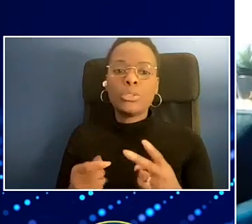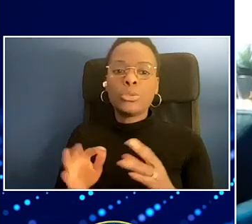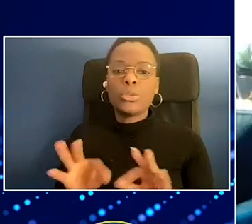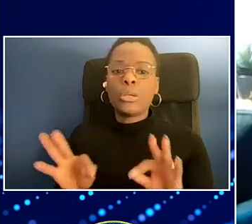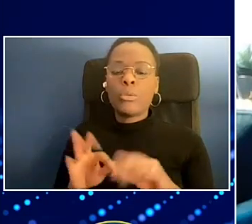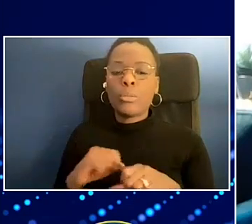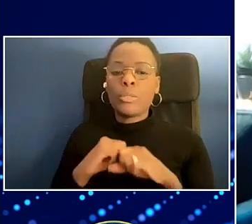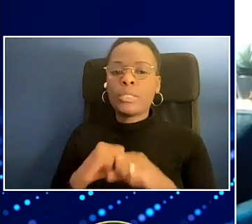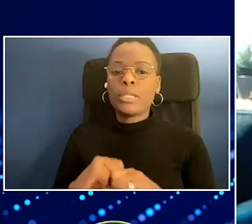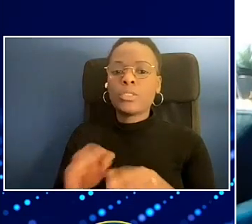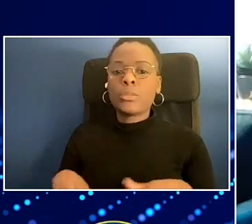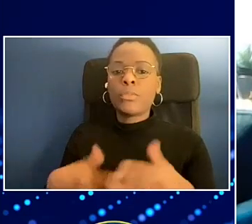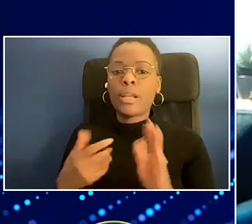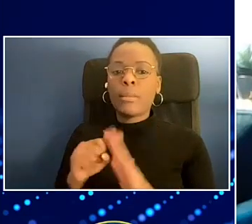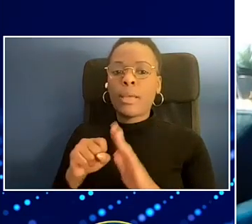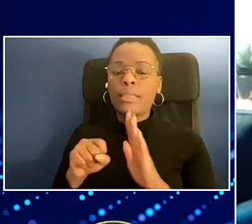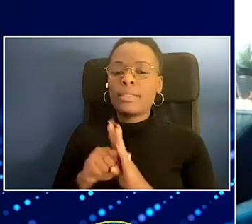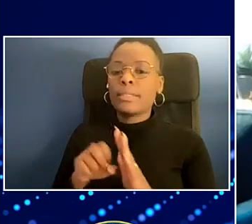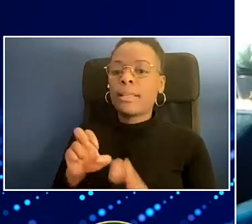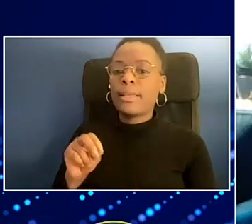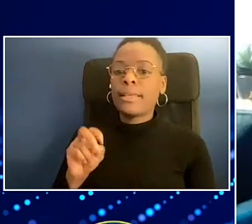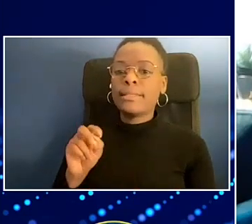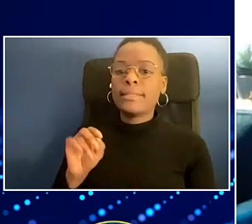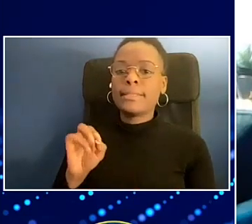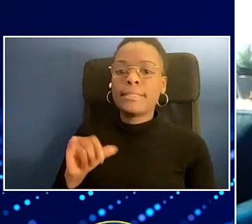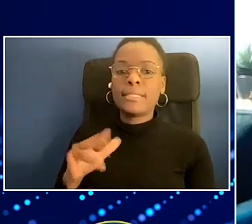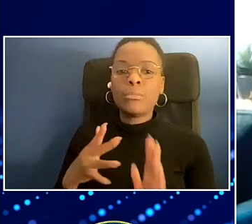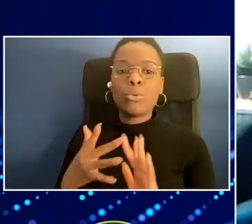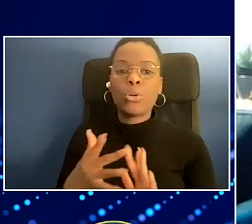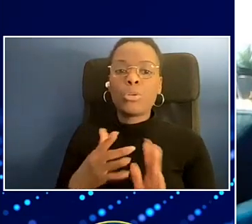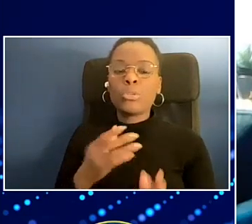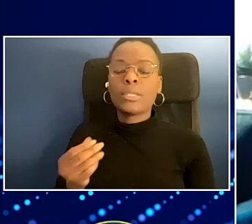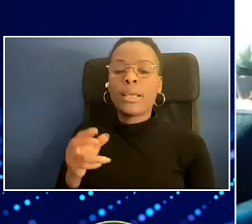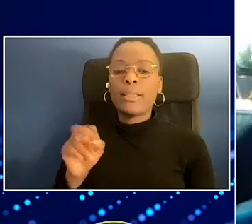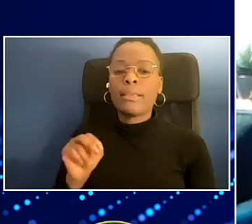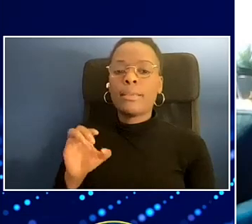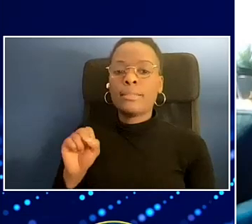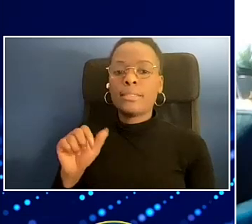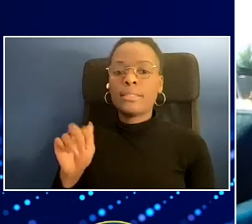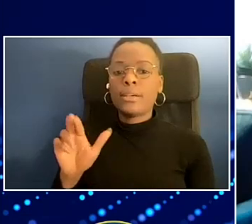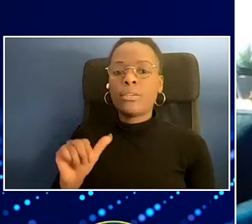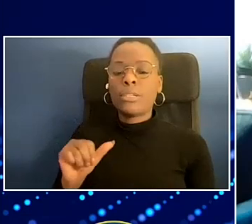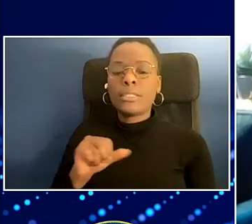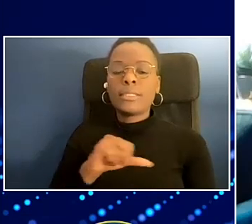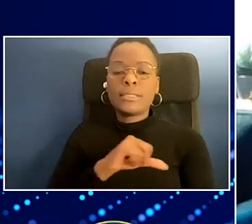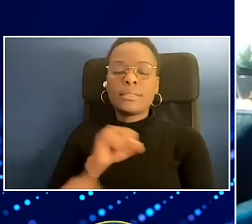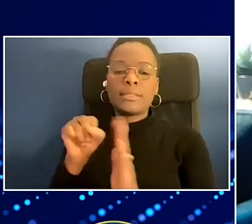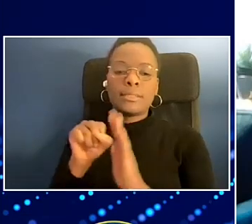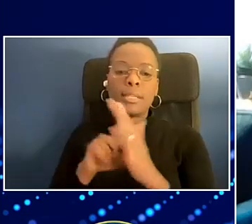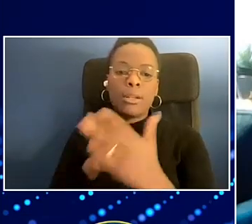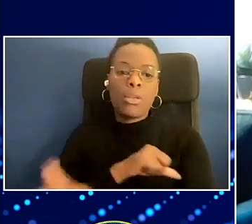State Authorization Guide. First, each state member state- each SARA member state must designate a state portal